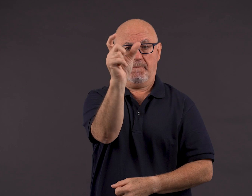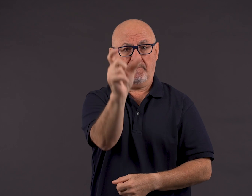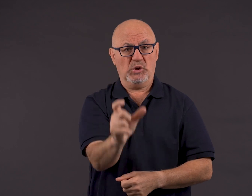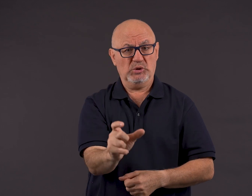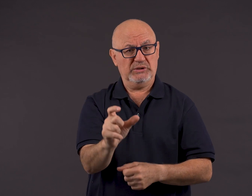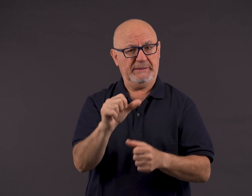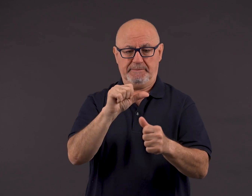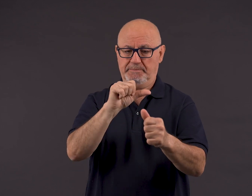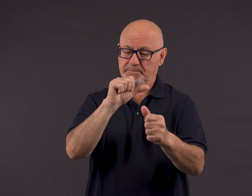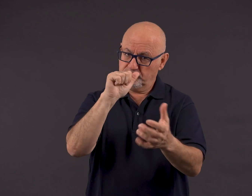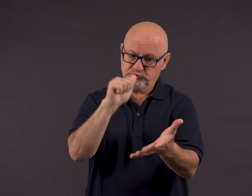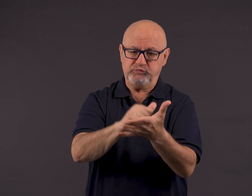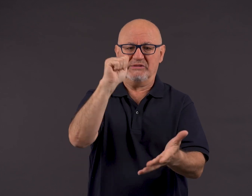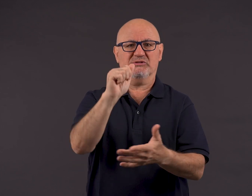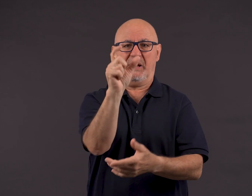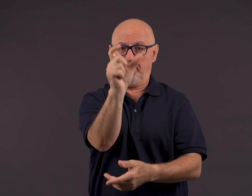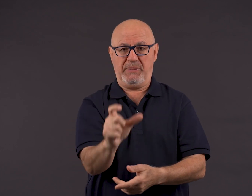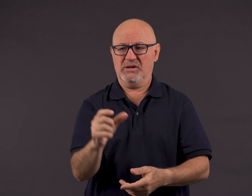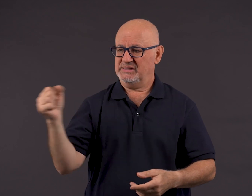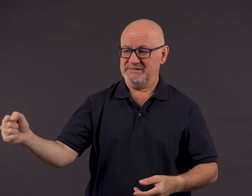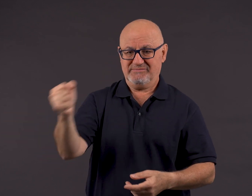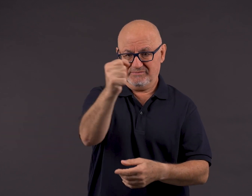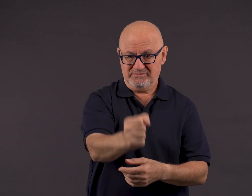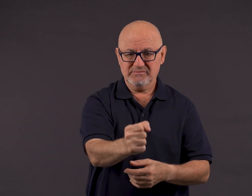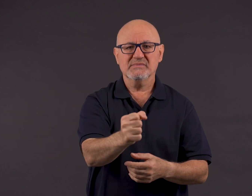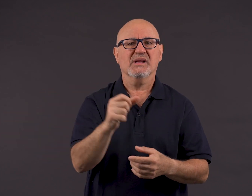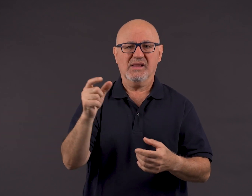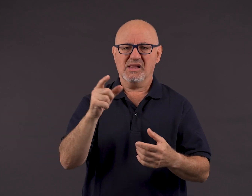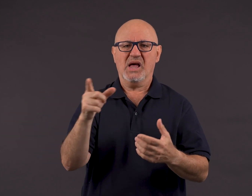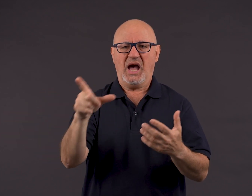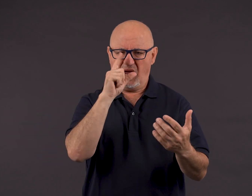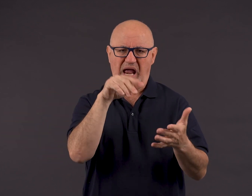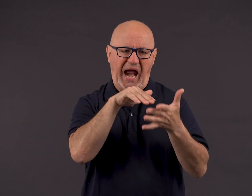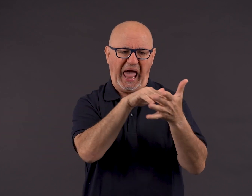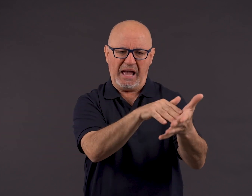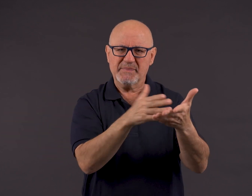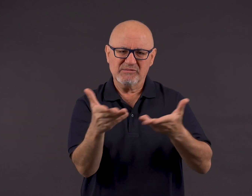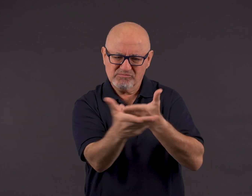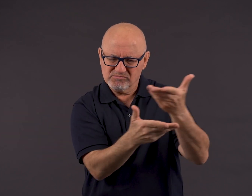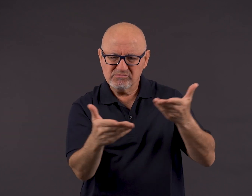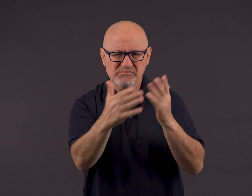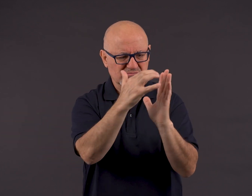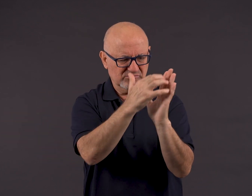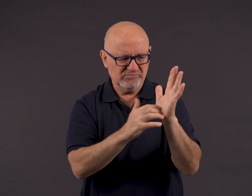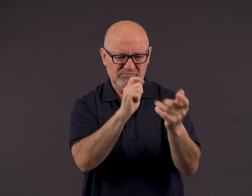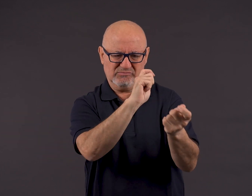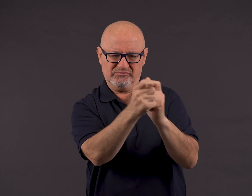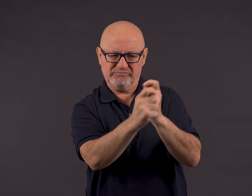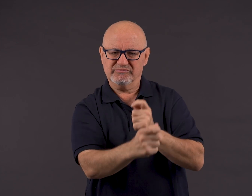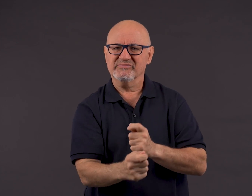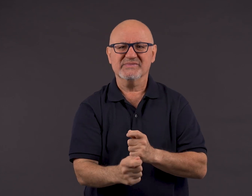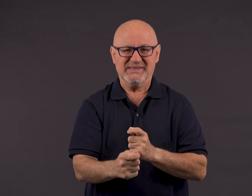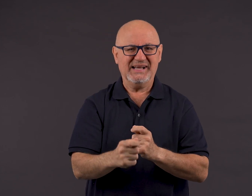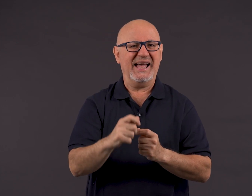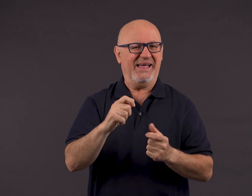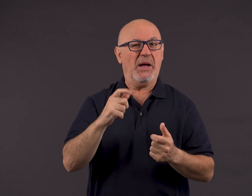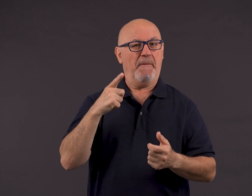person to provide it. It's important to recognize their lived experience and their